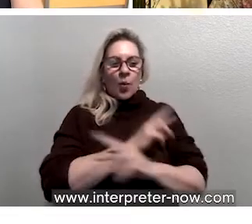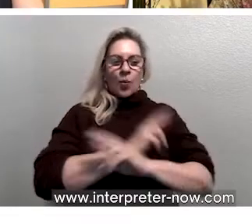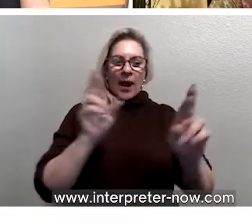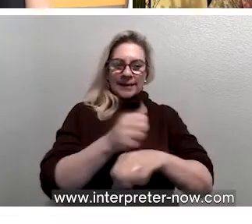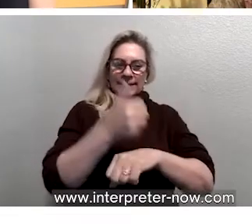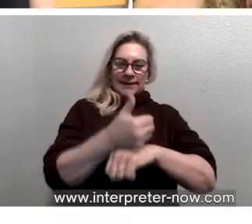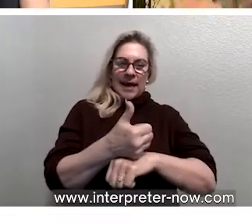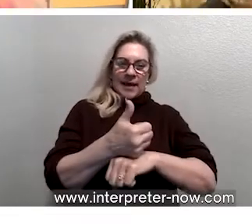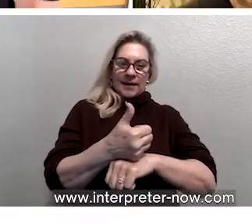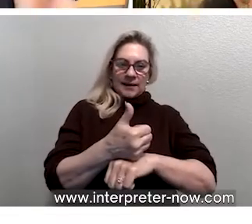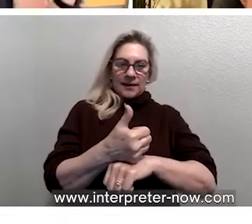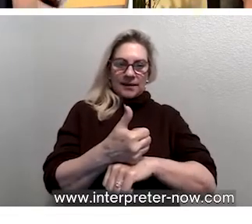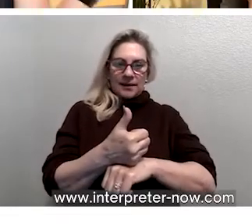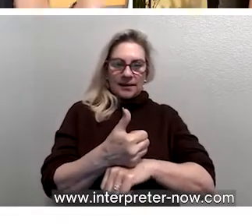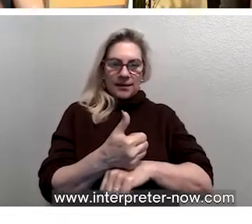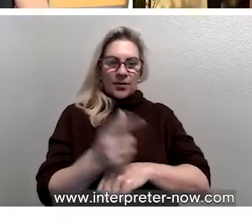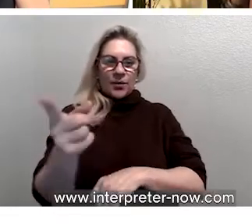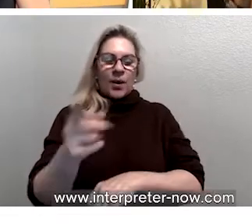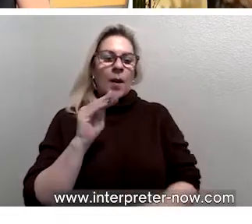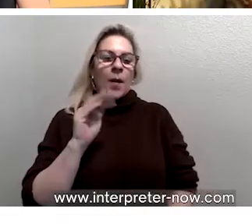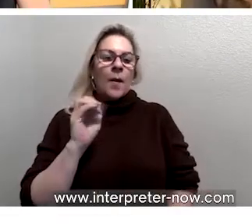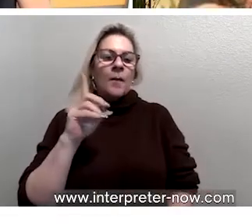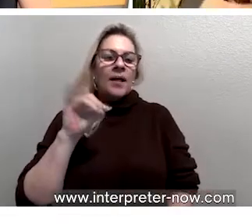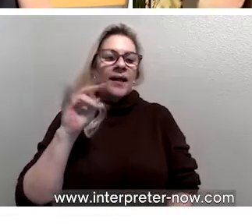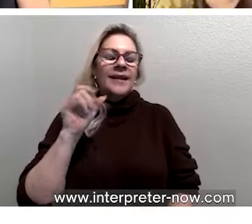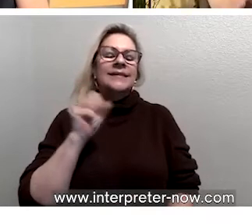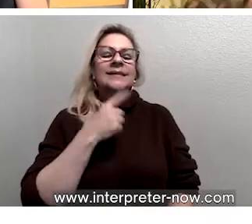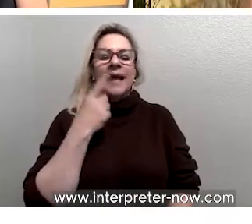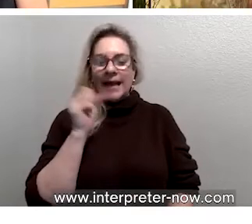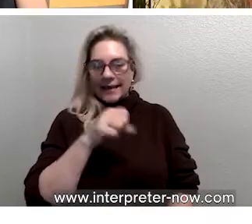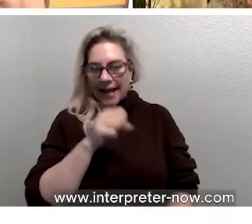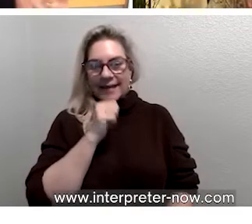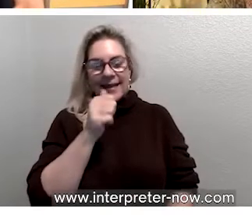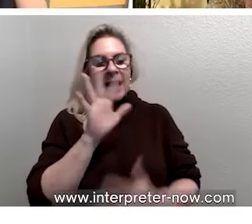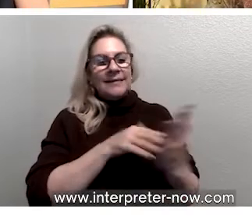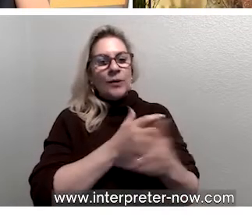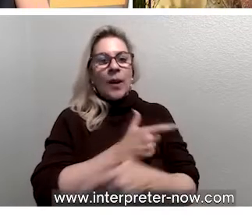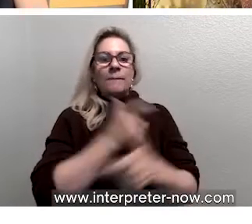Yeah, not scheduling big product launches.